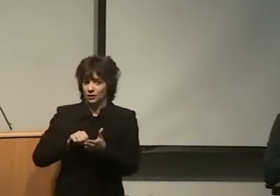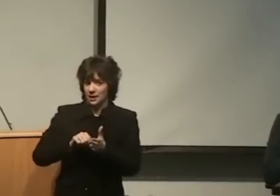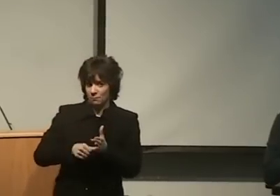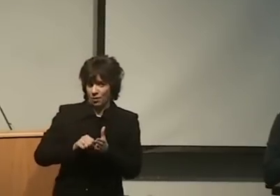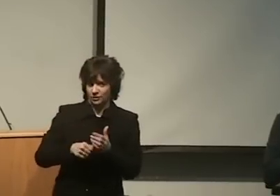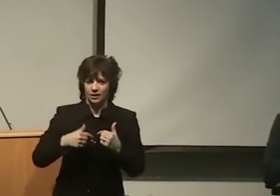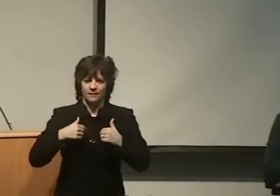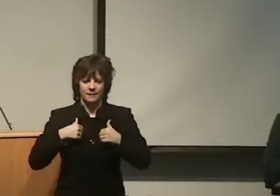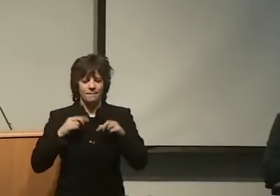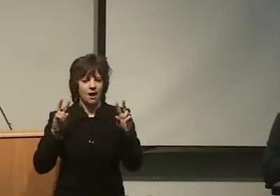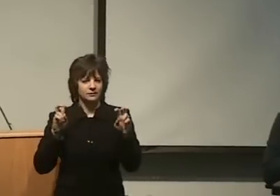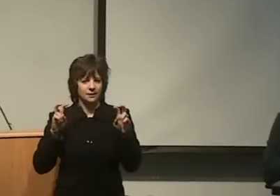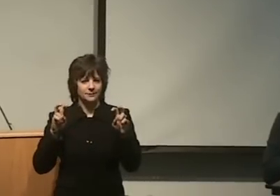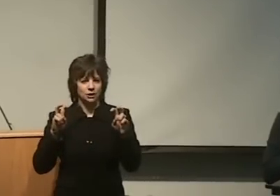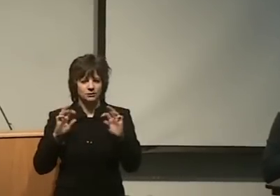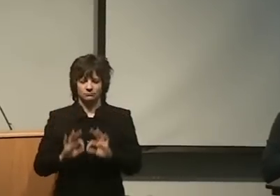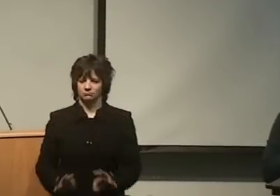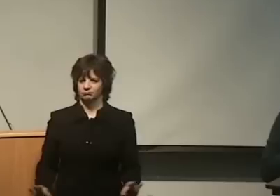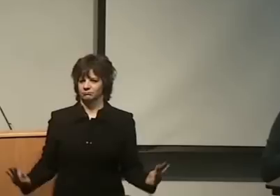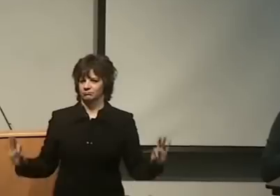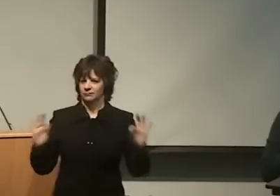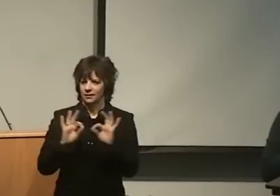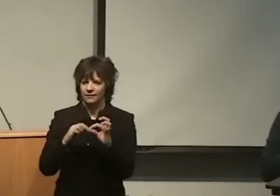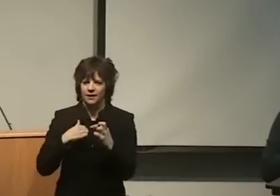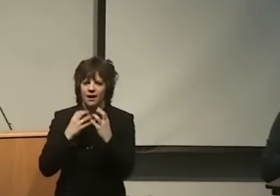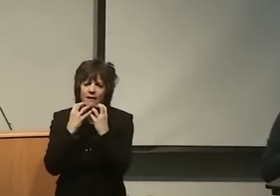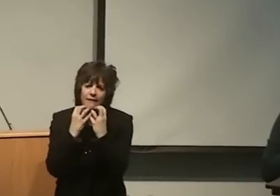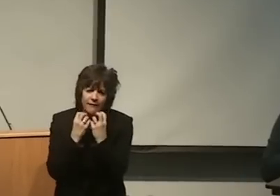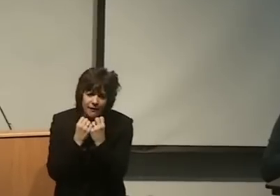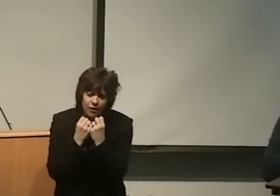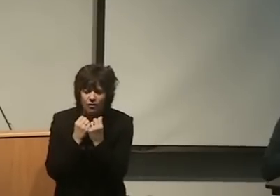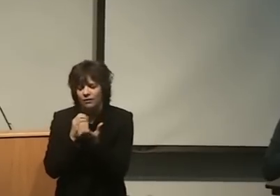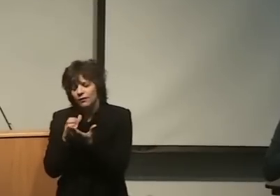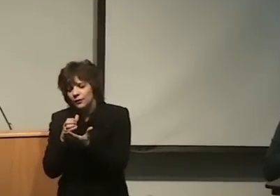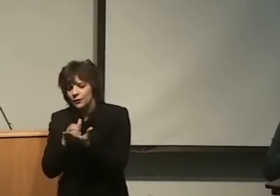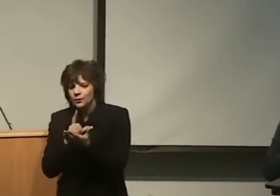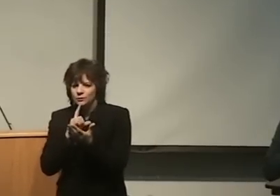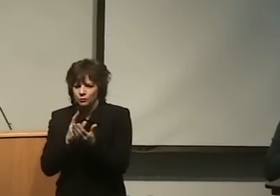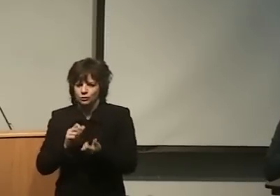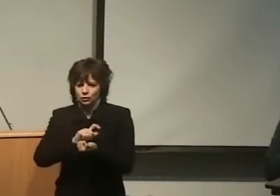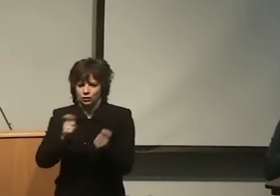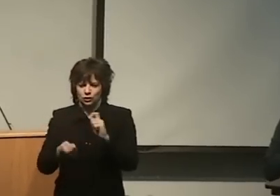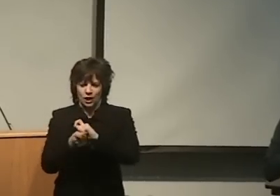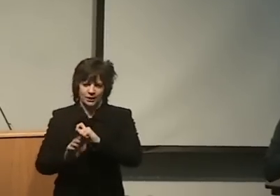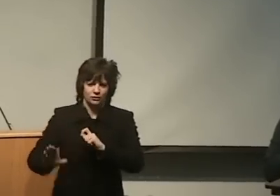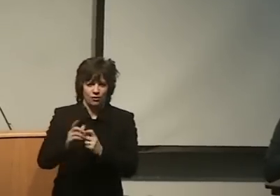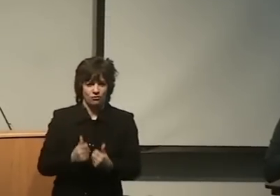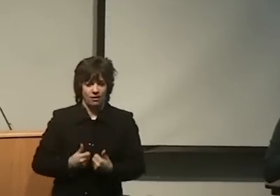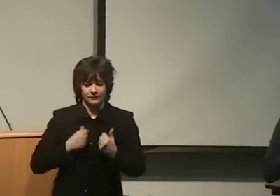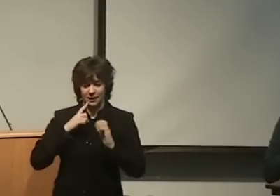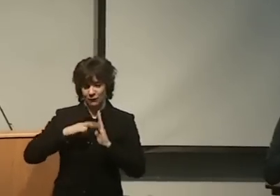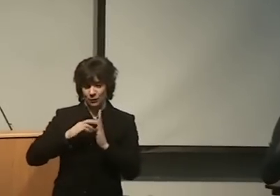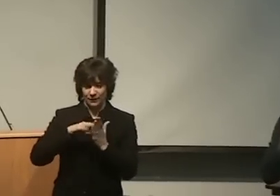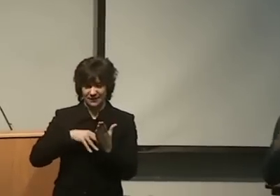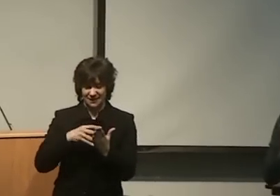that you care, that your course will be life changing. And if you read the syllabus, if you give into that impulse